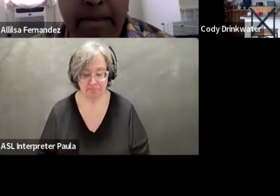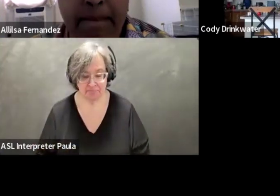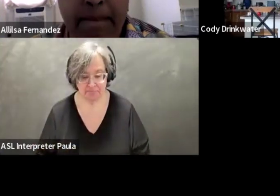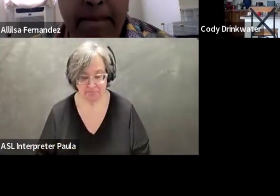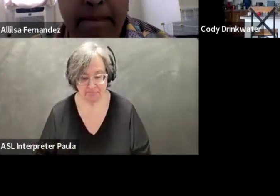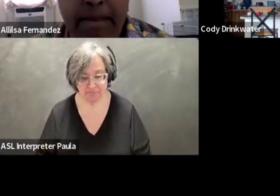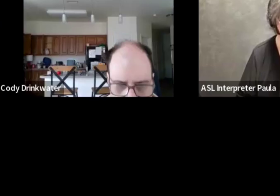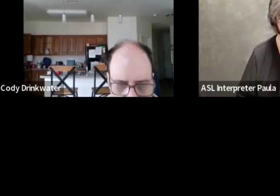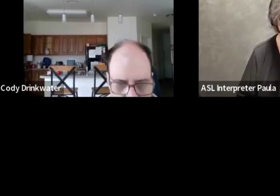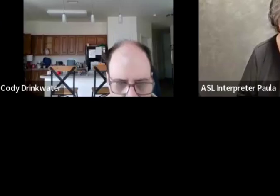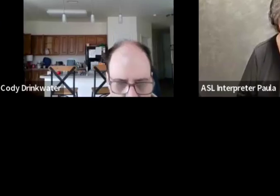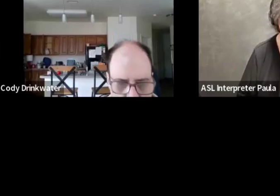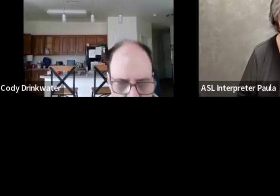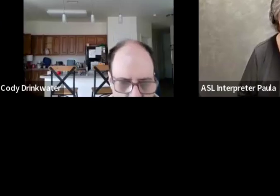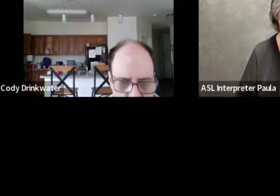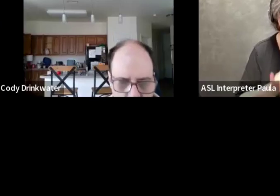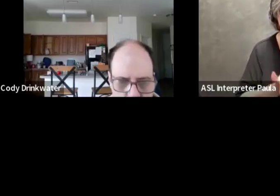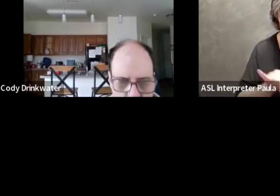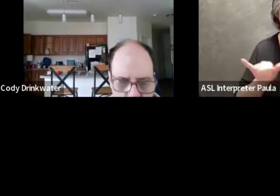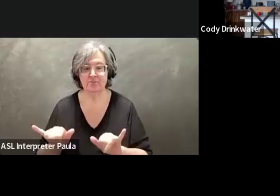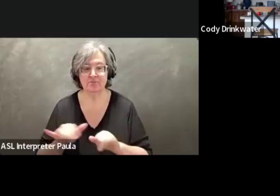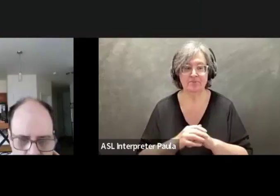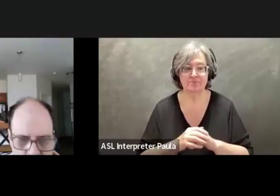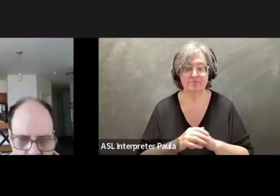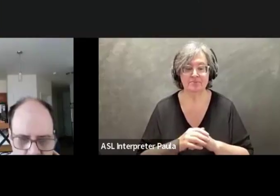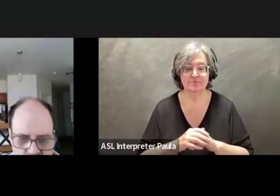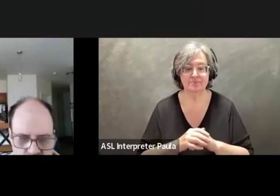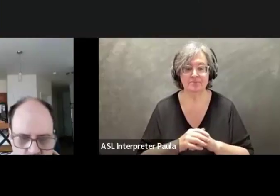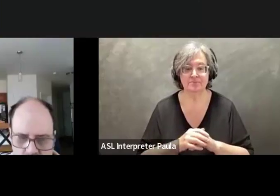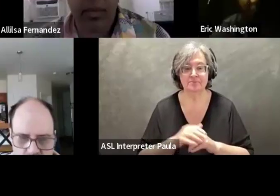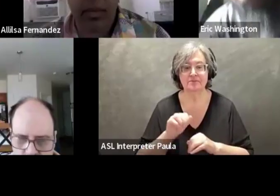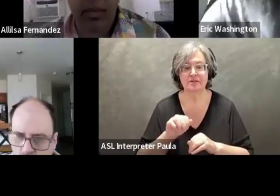Cody Drinkwater: yeah, so similar to I'll choose I'm the